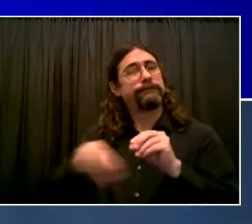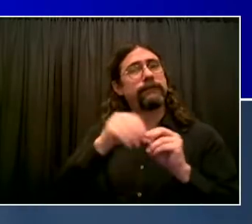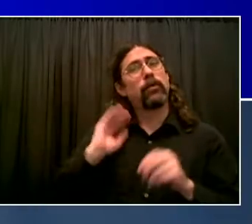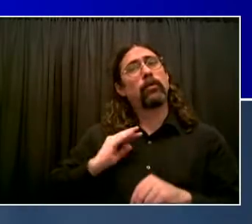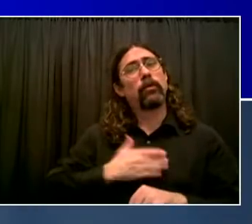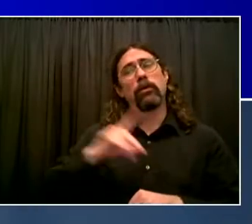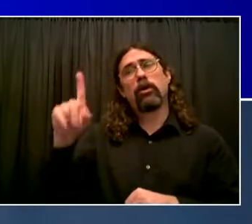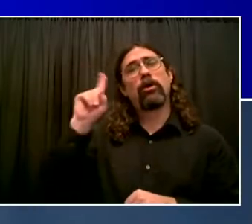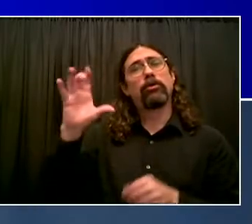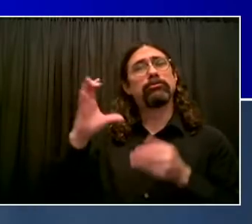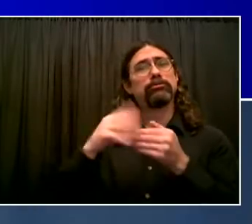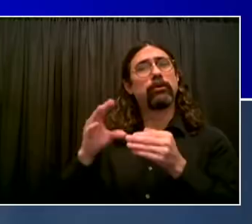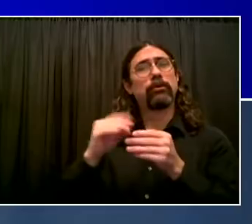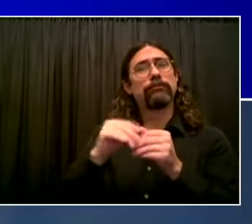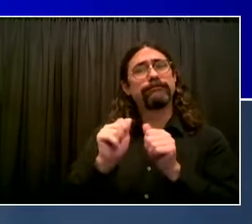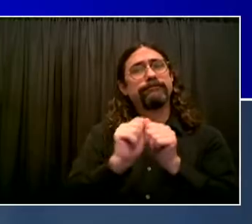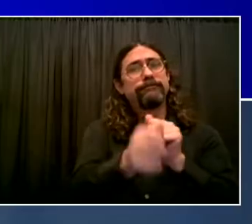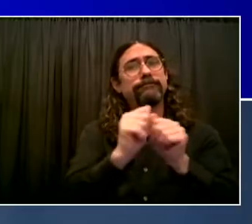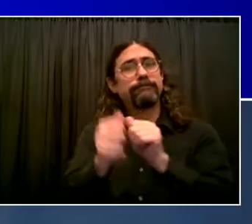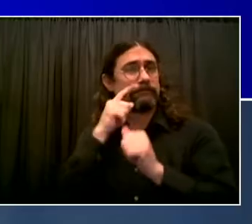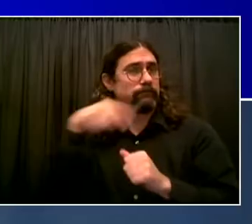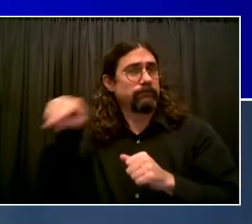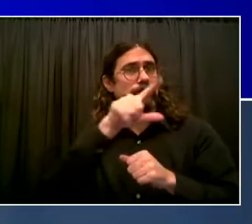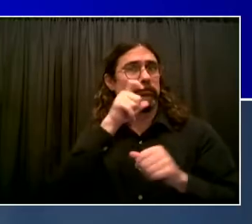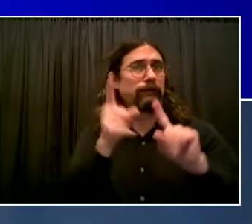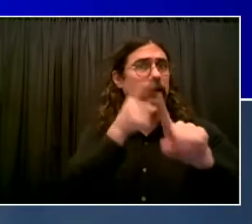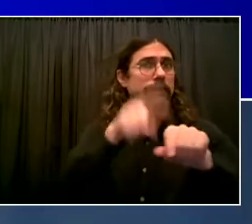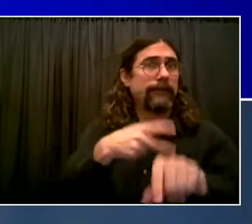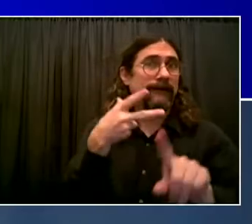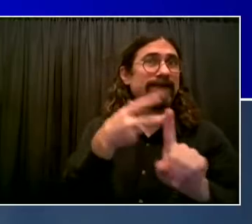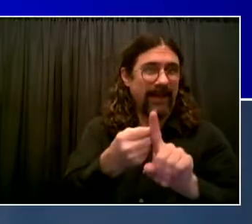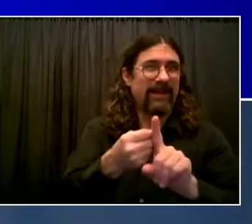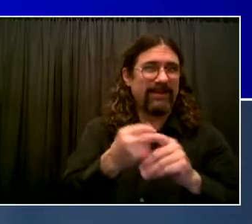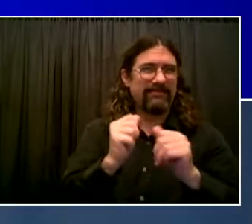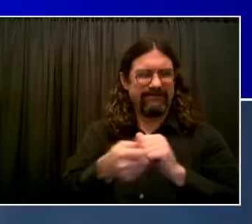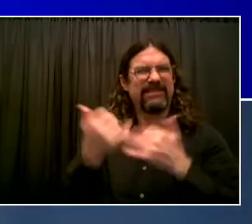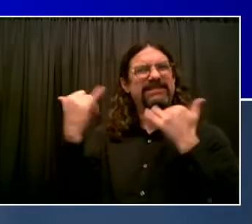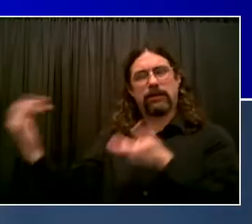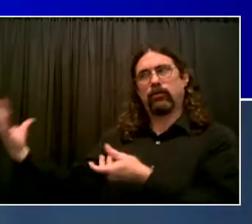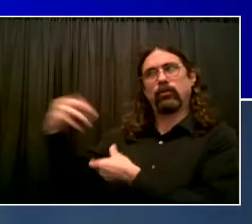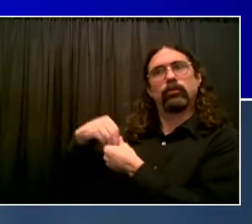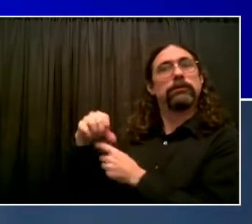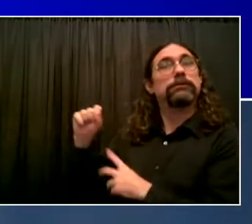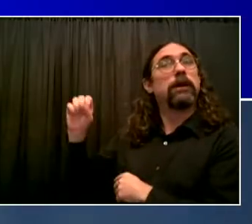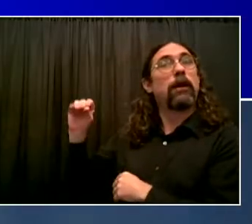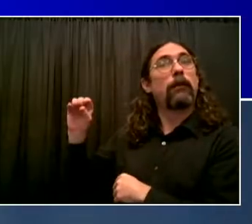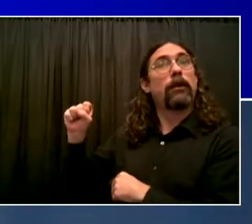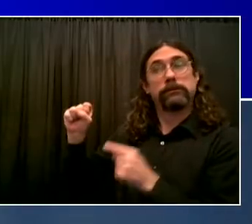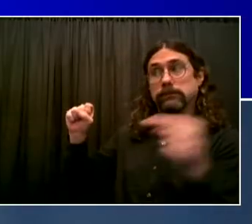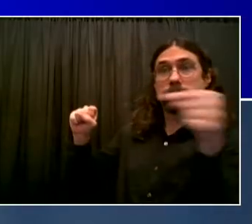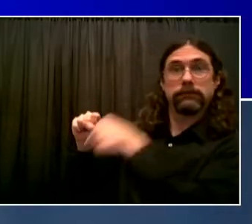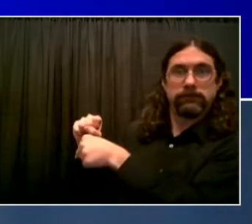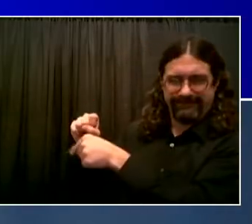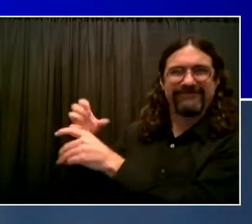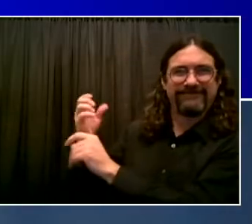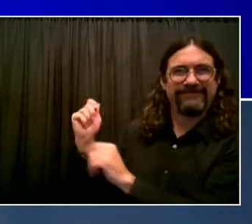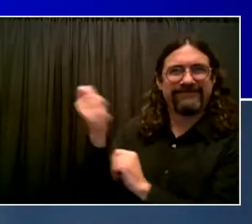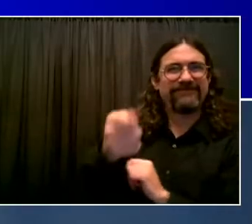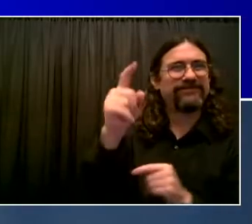CCVAINEDAT.